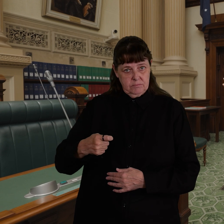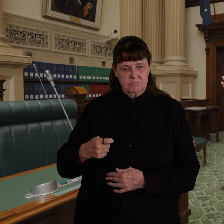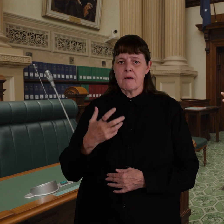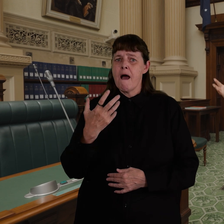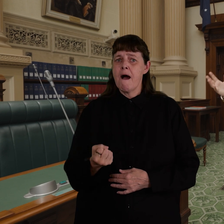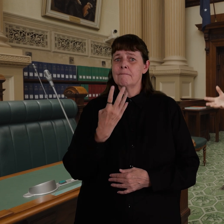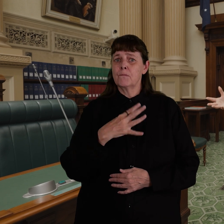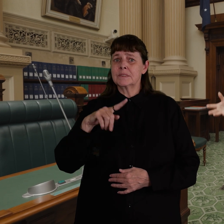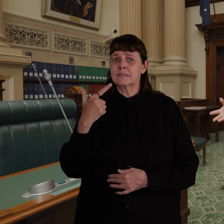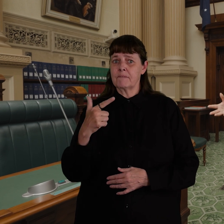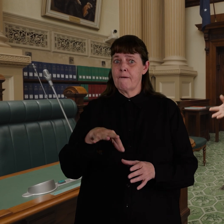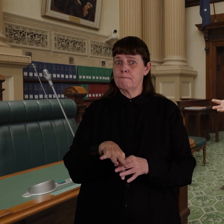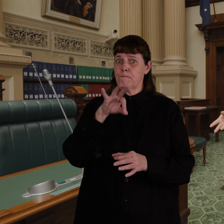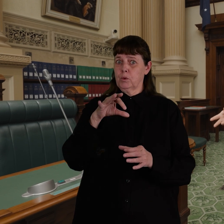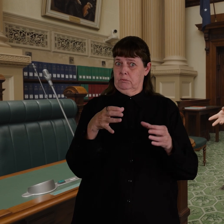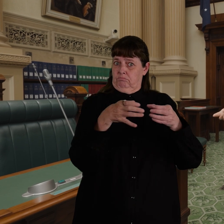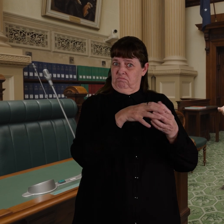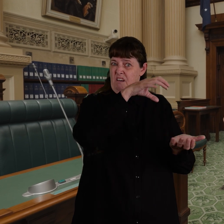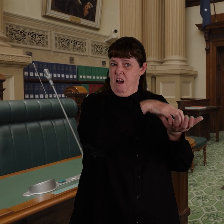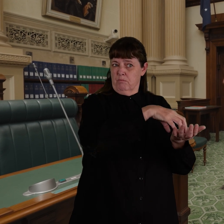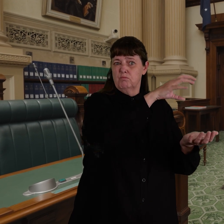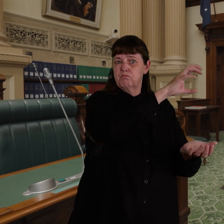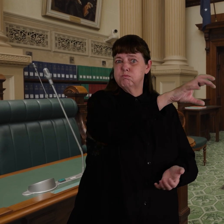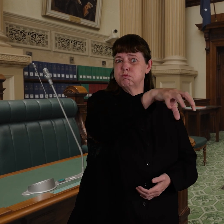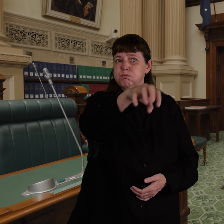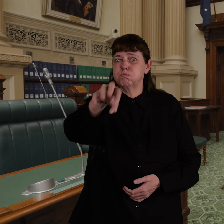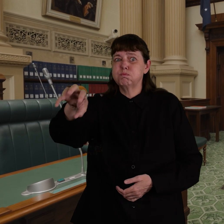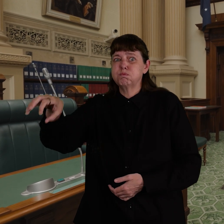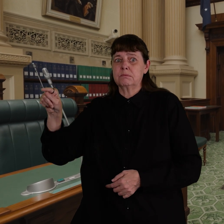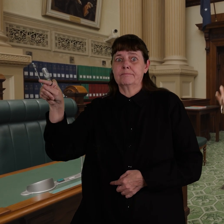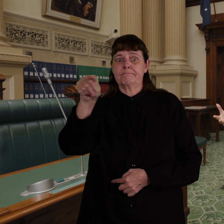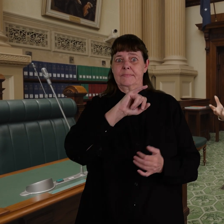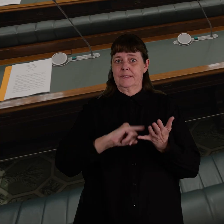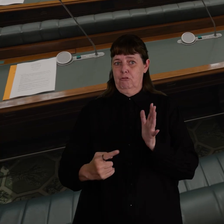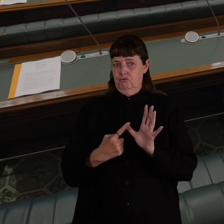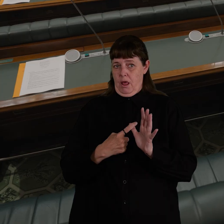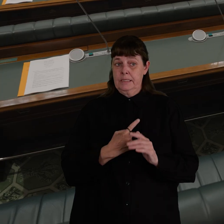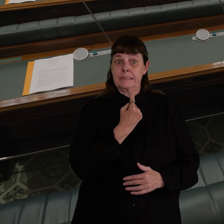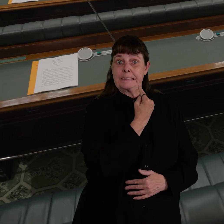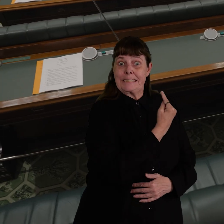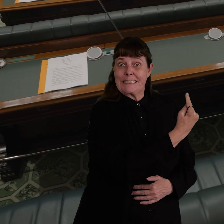47 electoral districts in South Australia and one person is voted in for each electoral district,